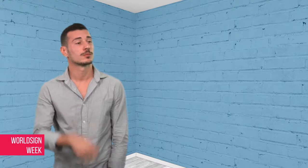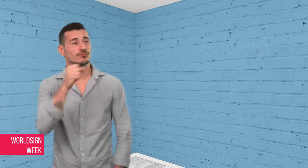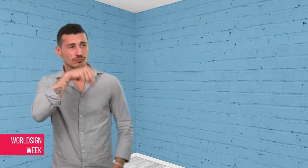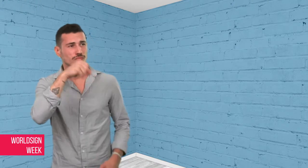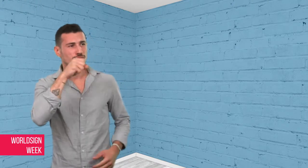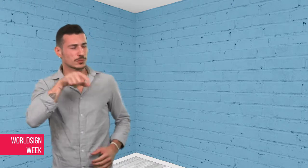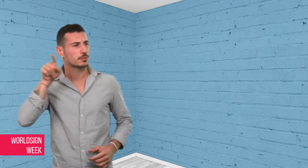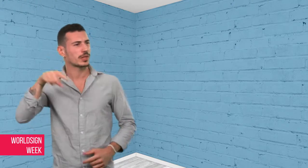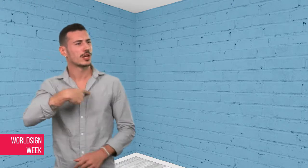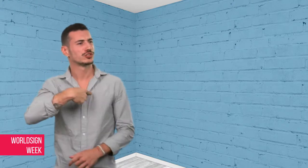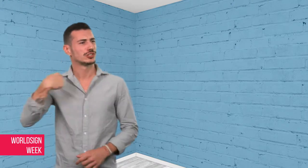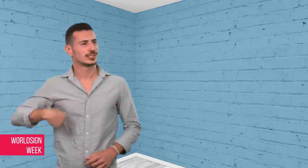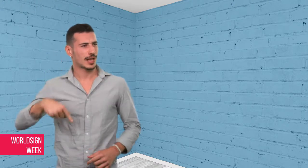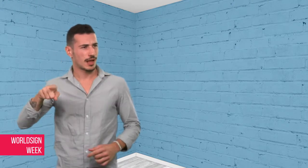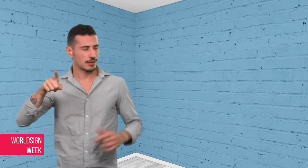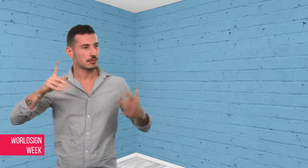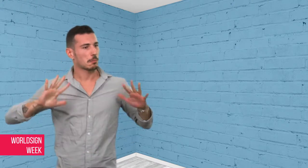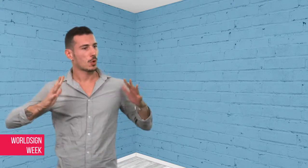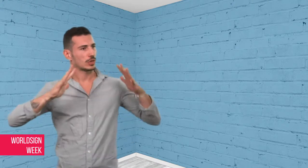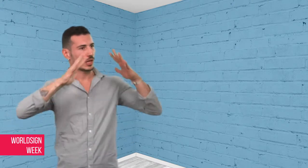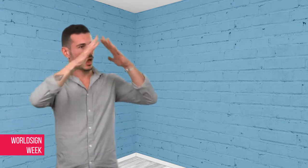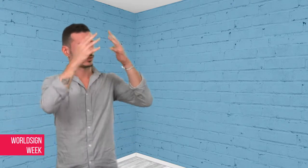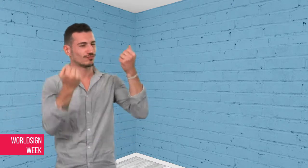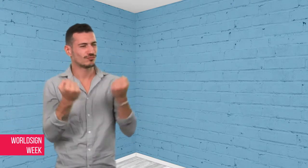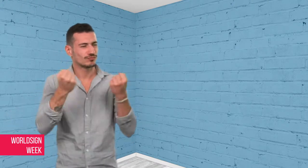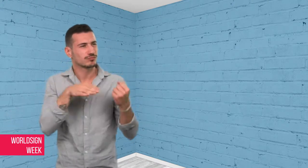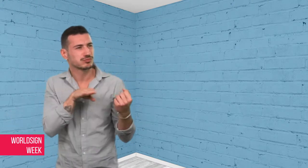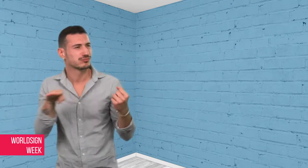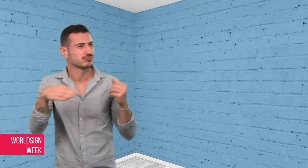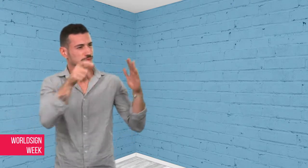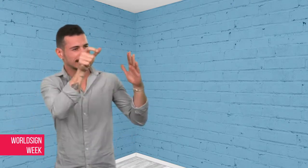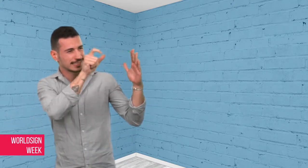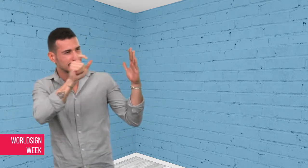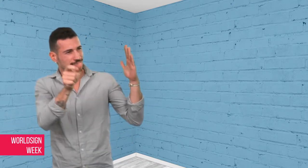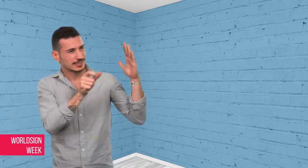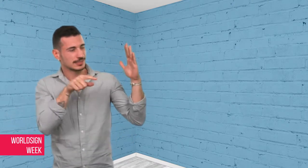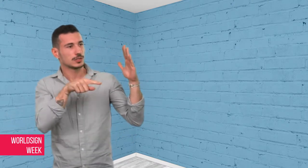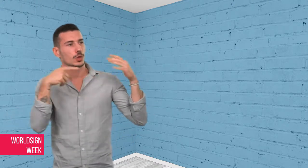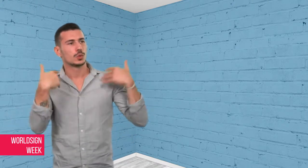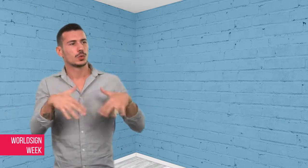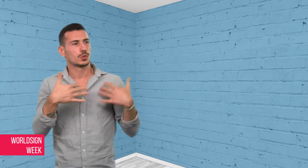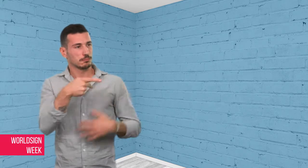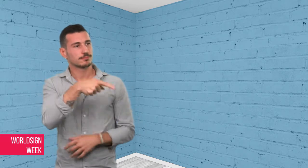Yes, A mountain road in central China called